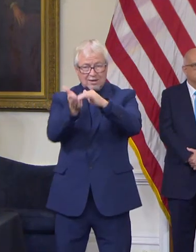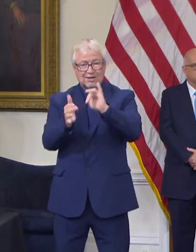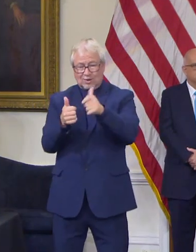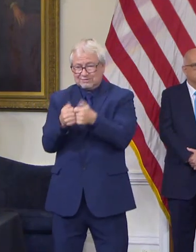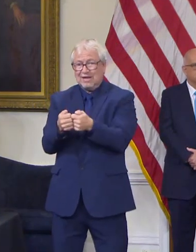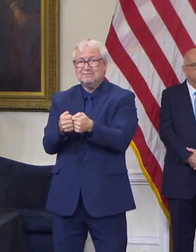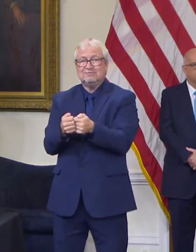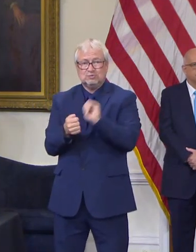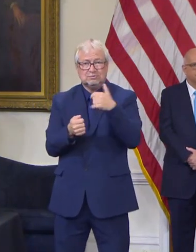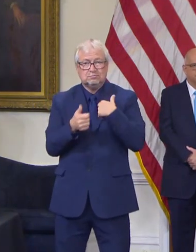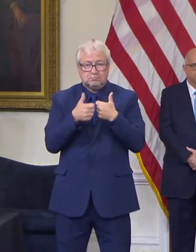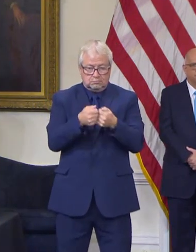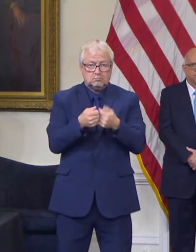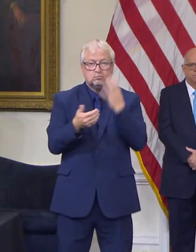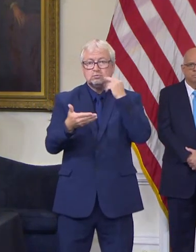The text asks for you to please call us